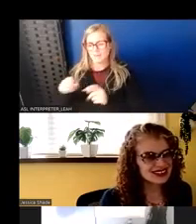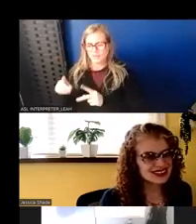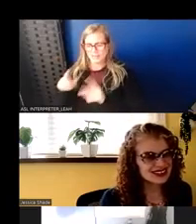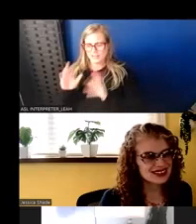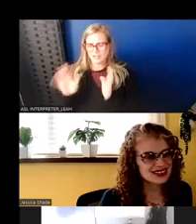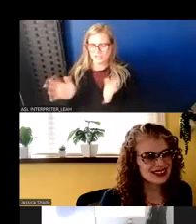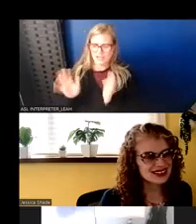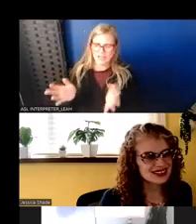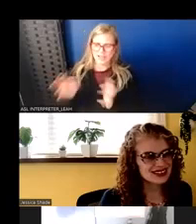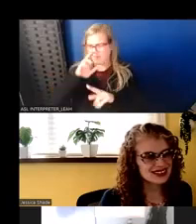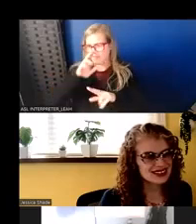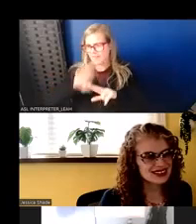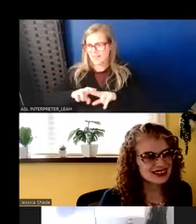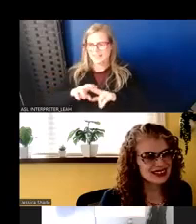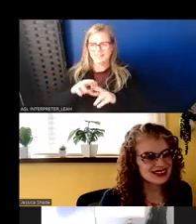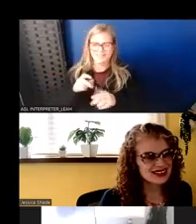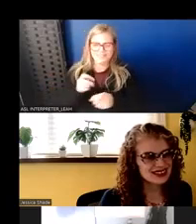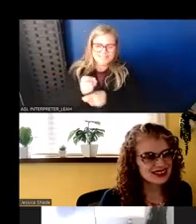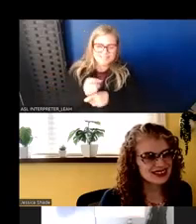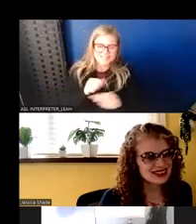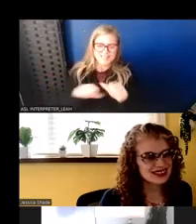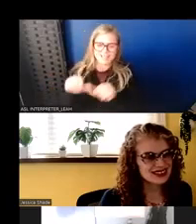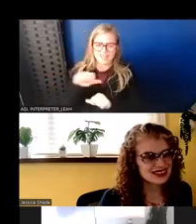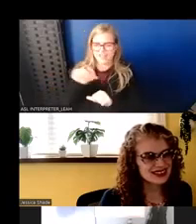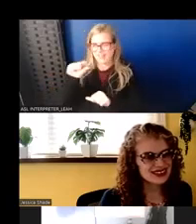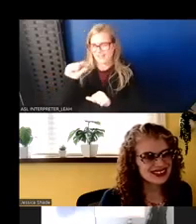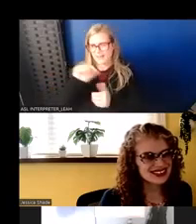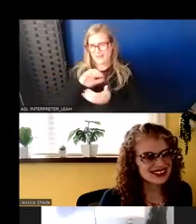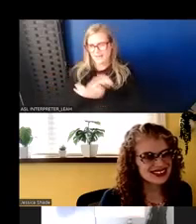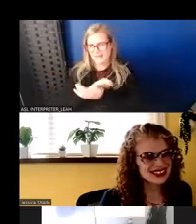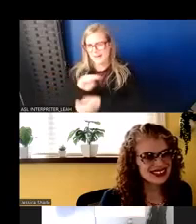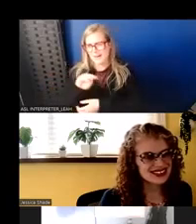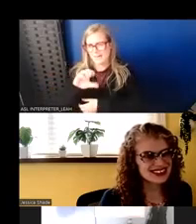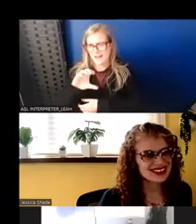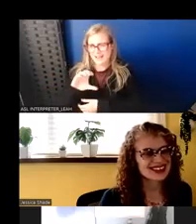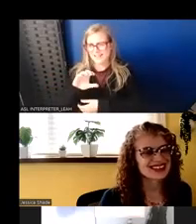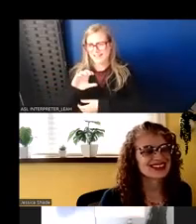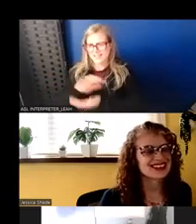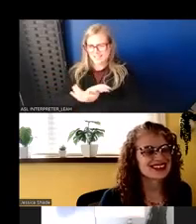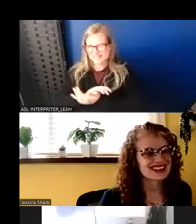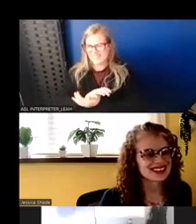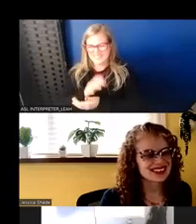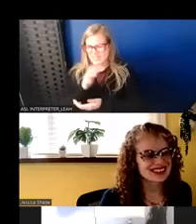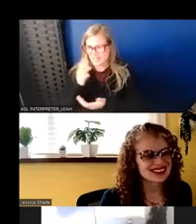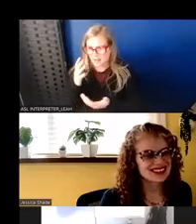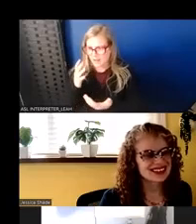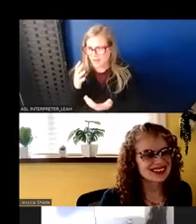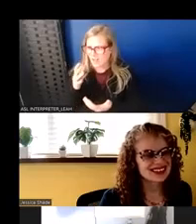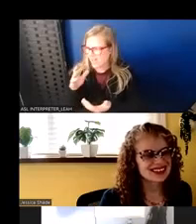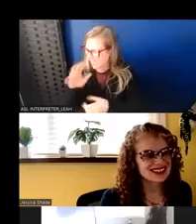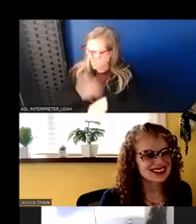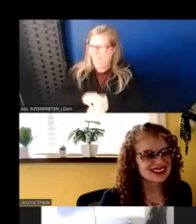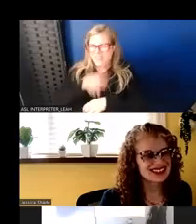know, tease each other a little bit over Mac and Cheese doesn't belong on the Thanksgiving table, or Oh my gosh, Mac and Cheese is an American dish.